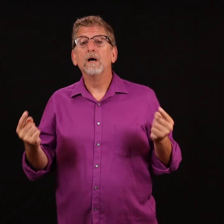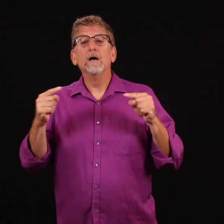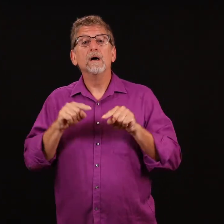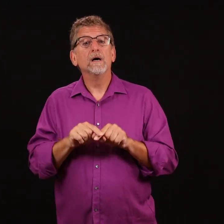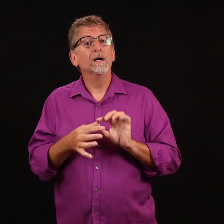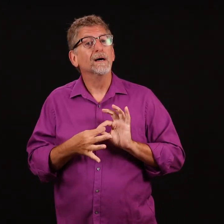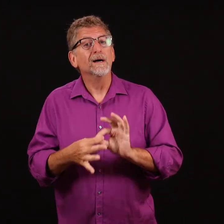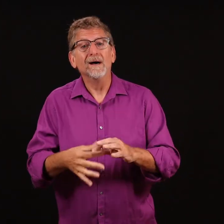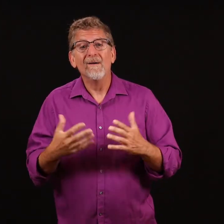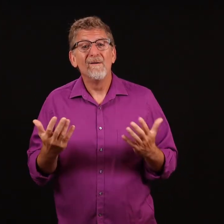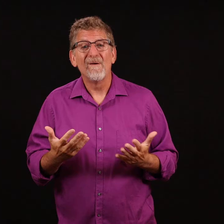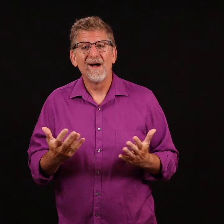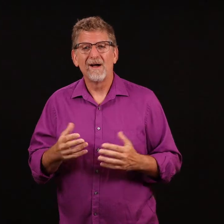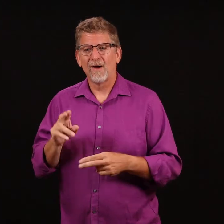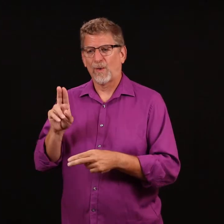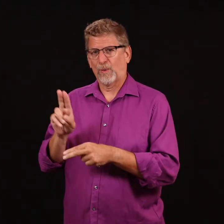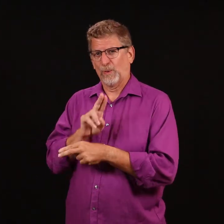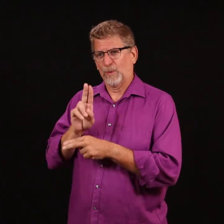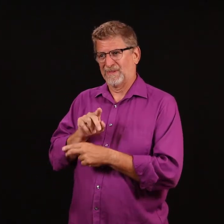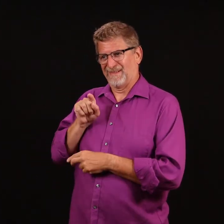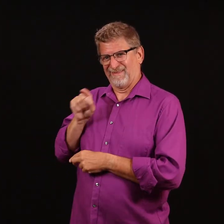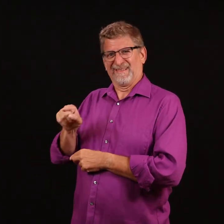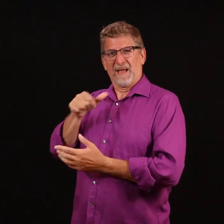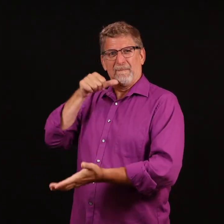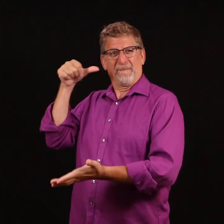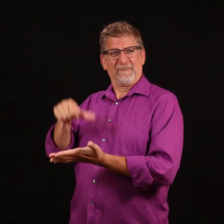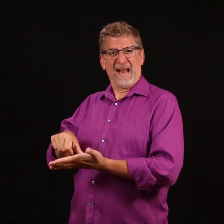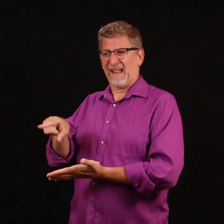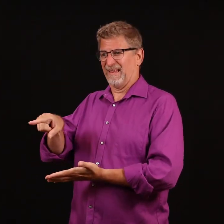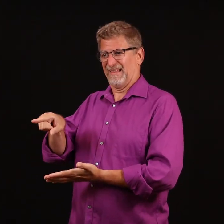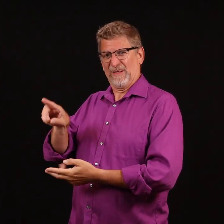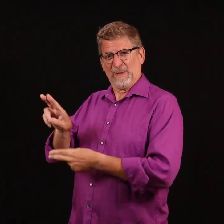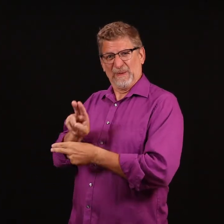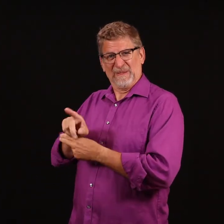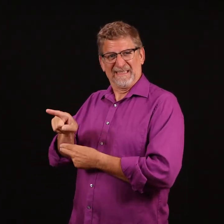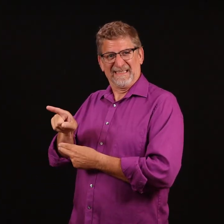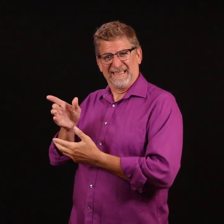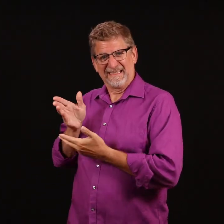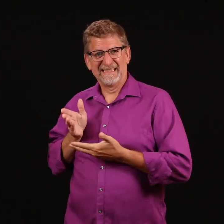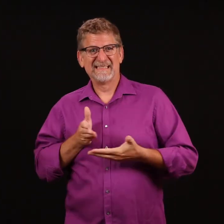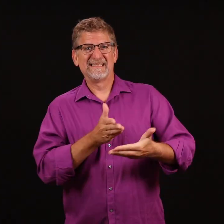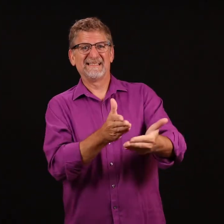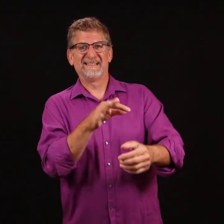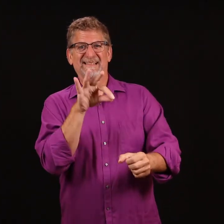We use mail to receive the absentee ballot and then to send